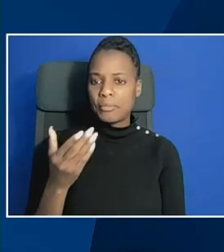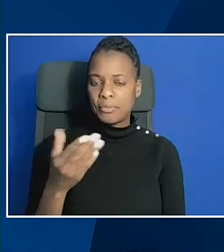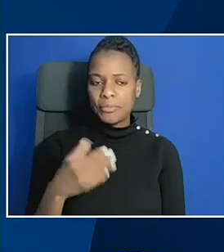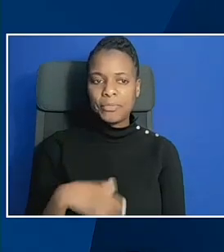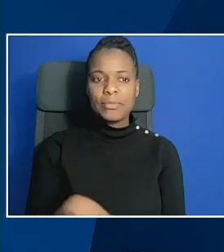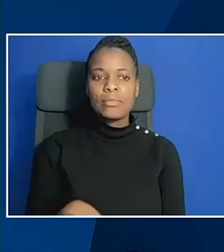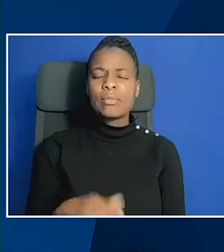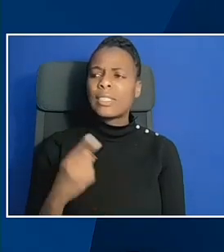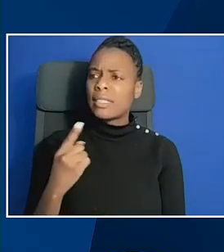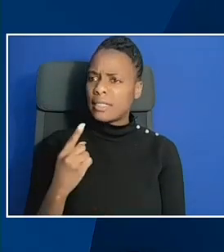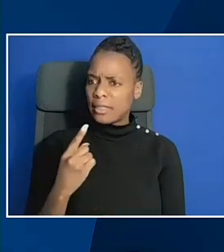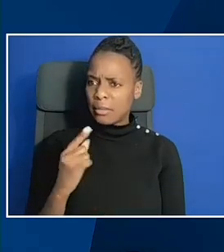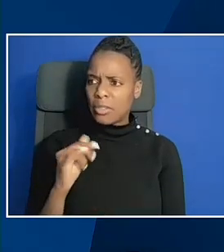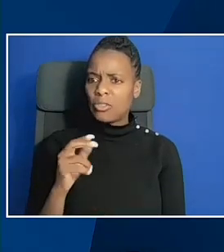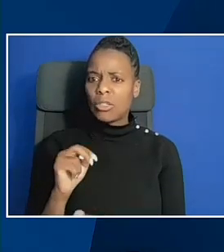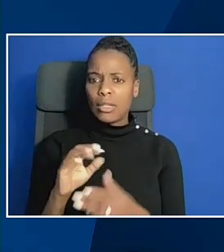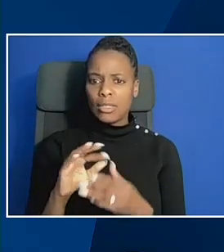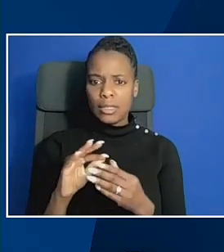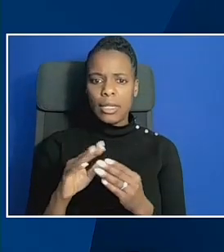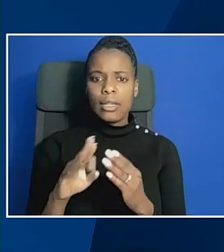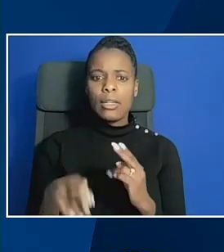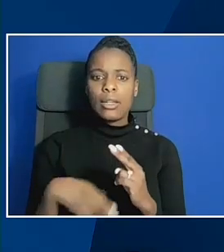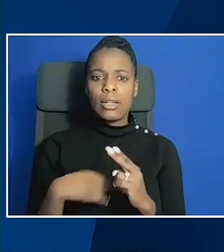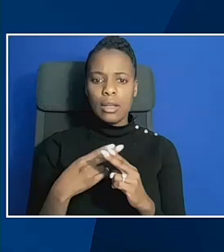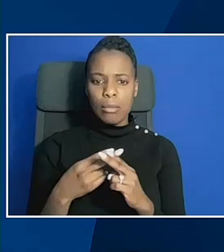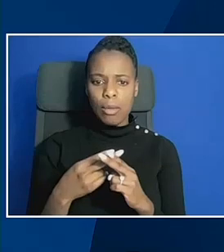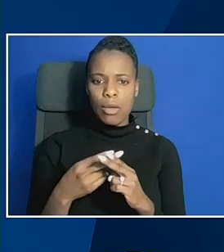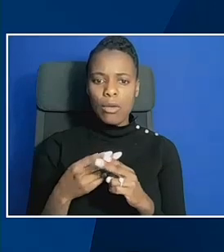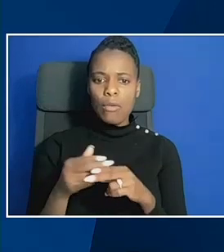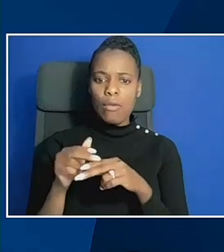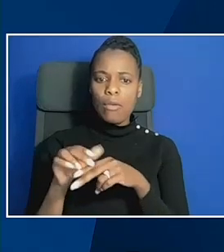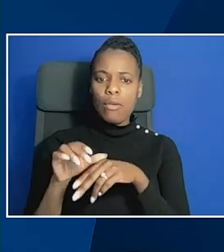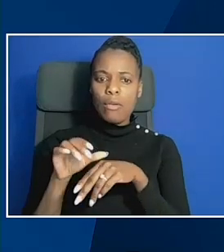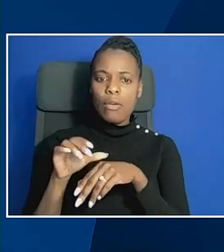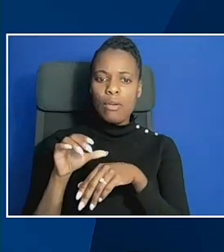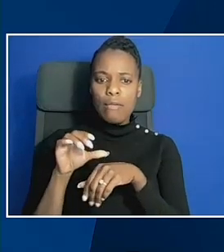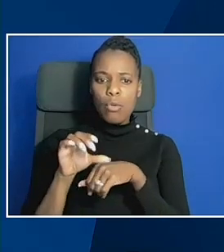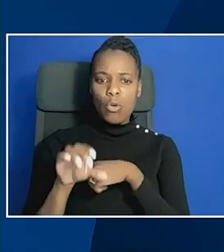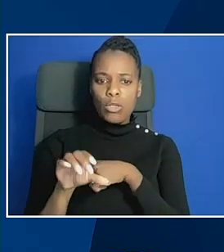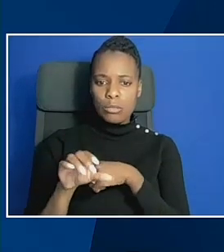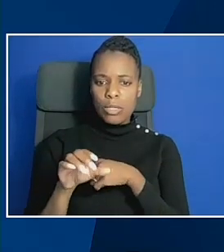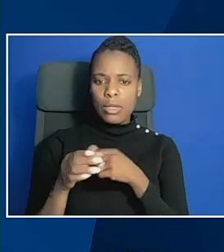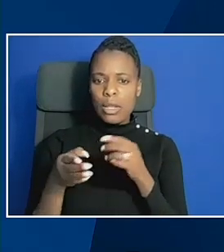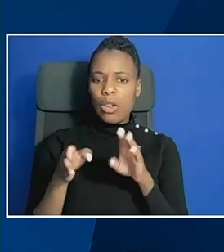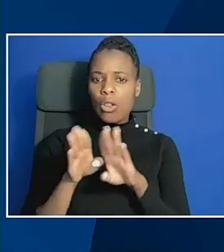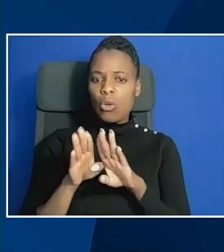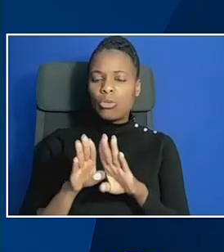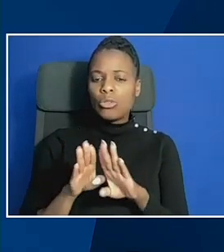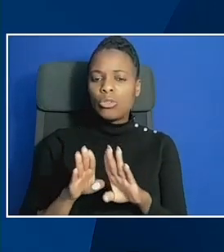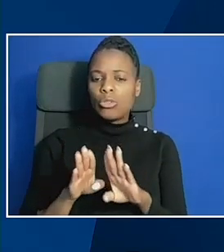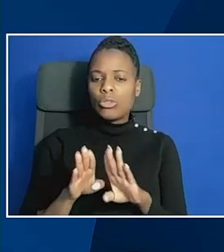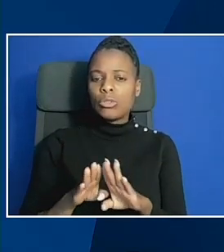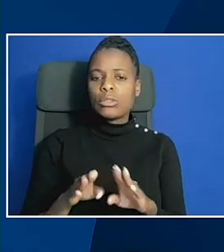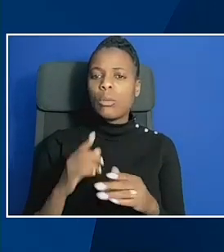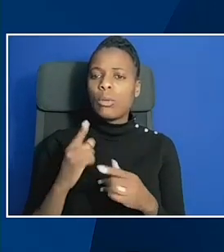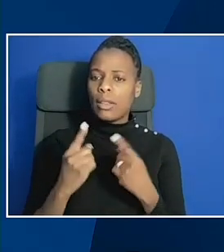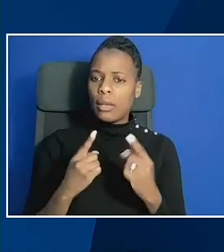also goes in terms of enforcement as well. But, you know, I really do want to recenter the impact that these regulations have on students. And, you know,